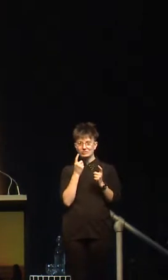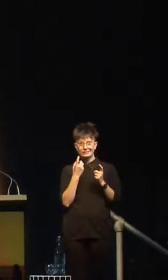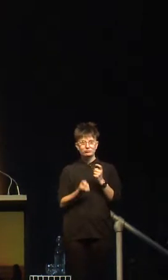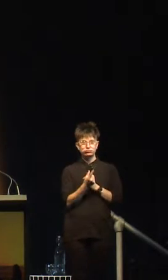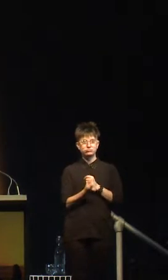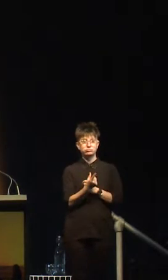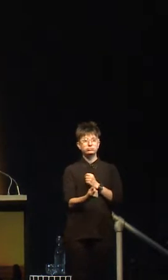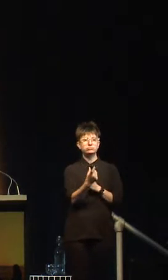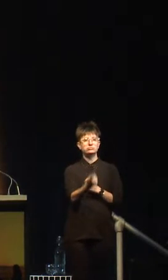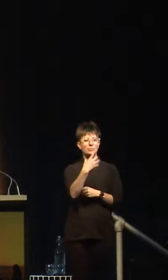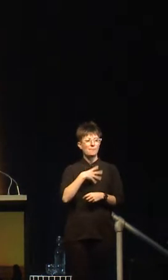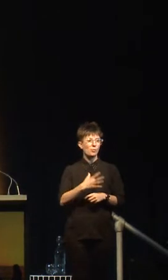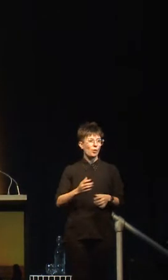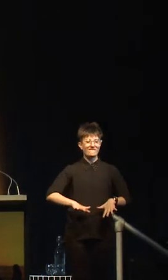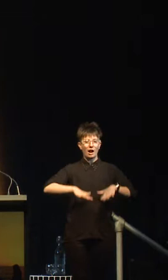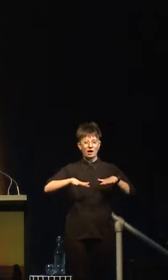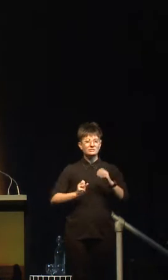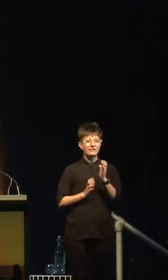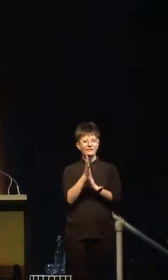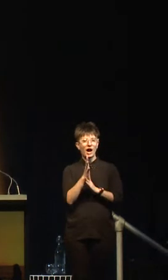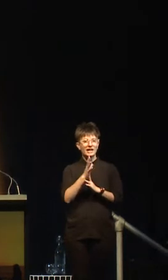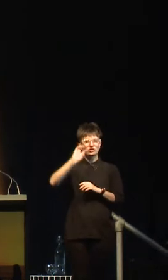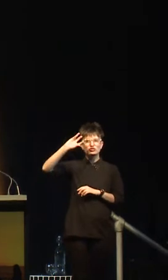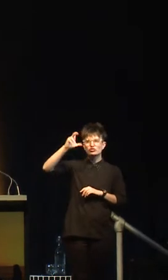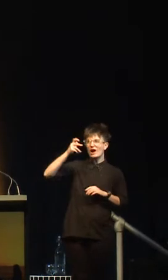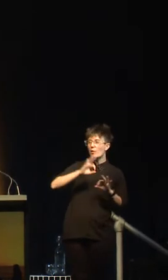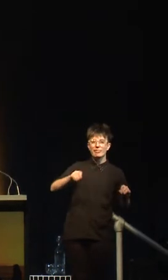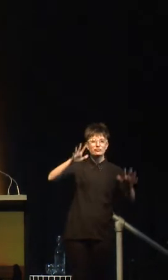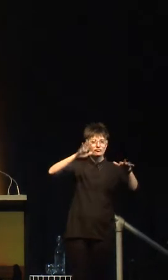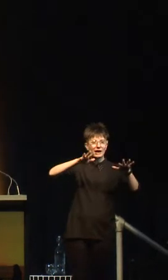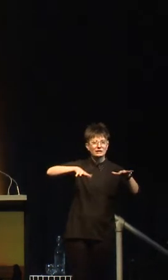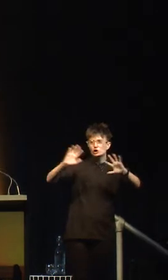fires and droughts and storms that we're having. You can see that that trend, and we're at